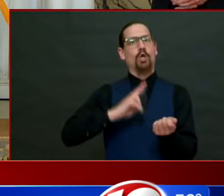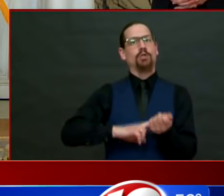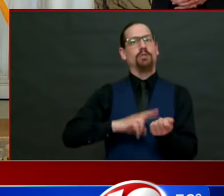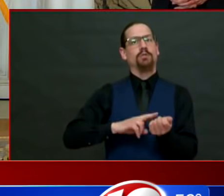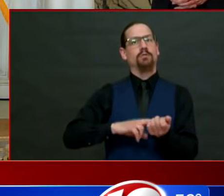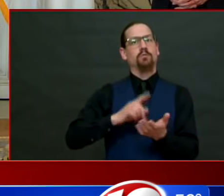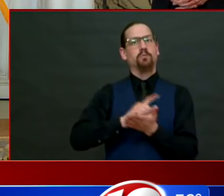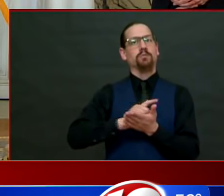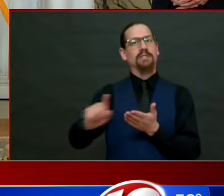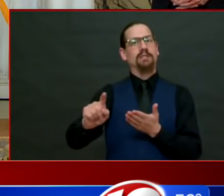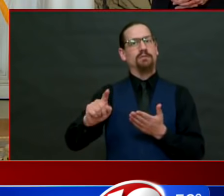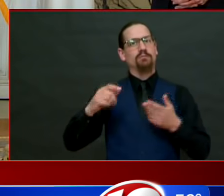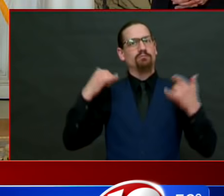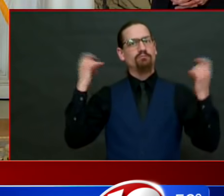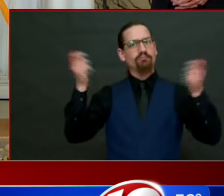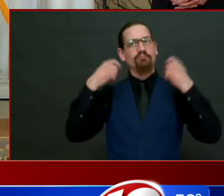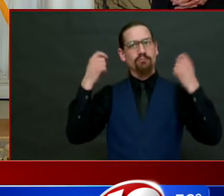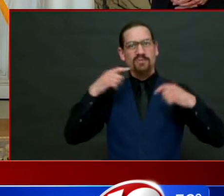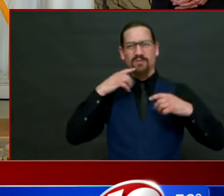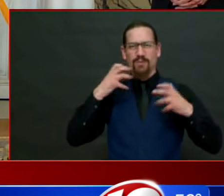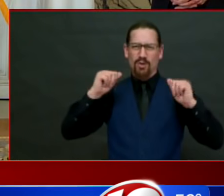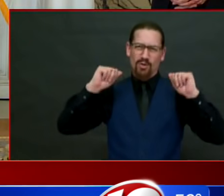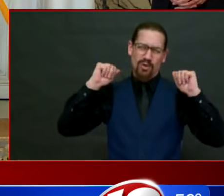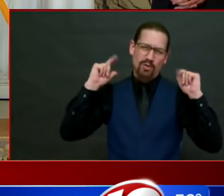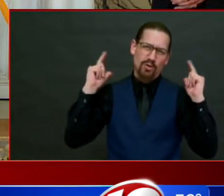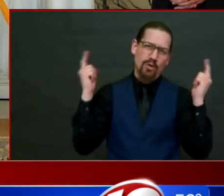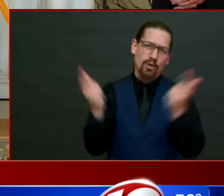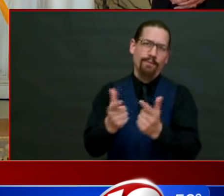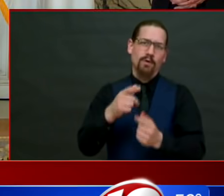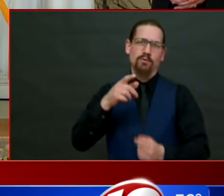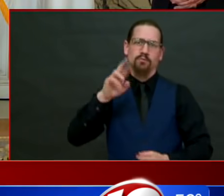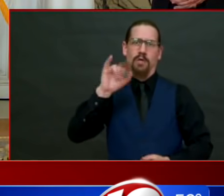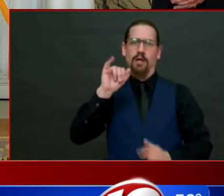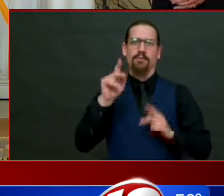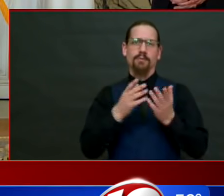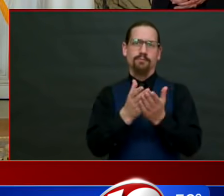BEGINNING OF NURSES WEEK. EVERY RHODE